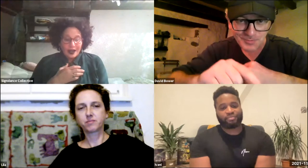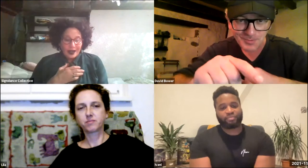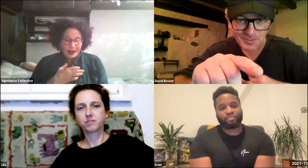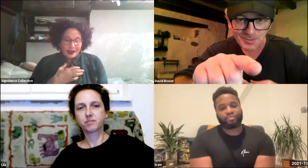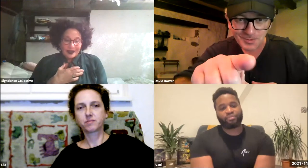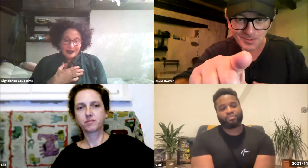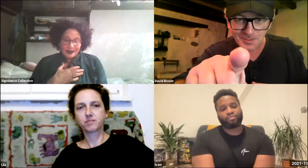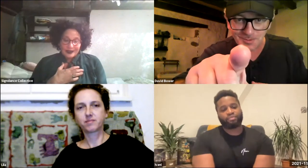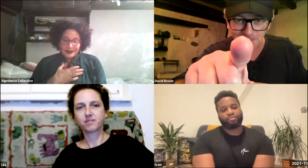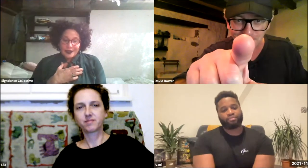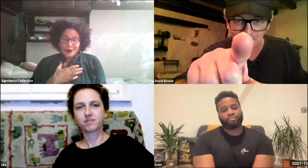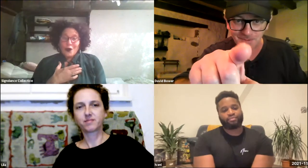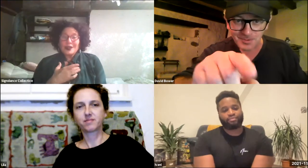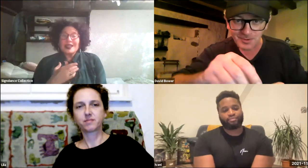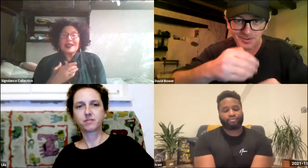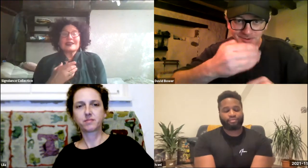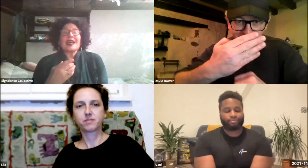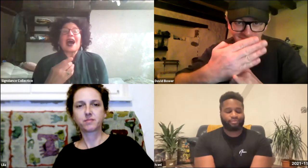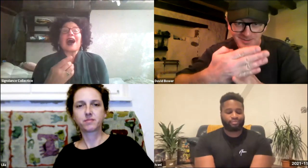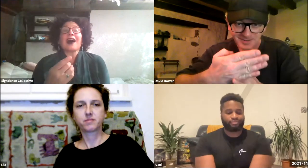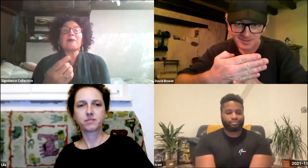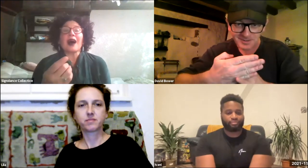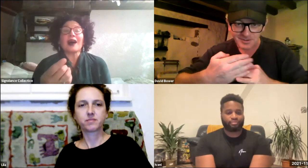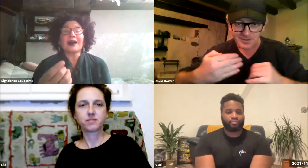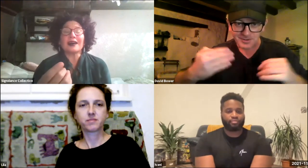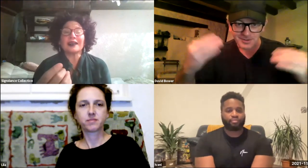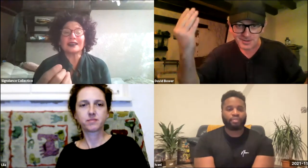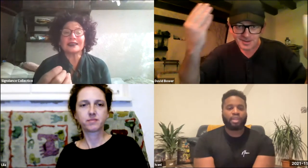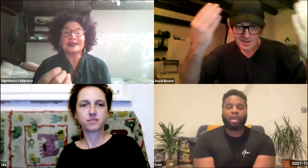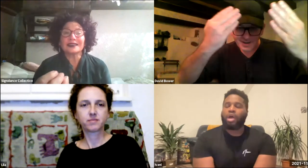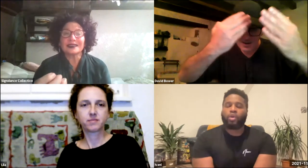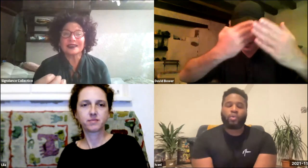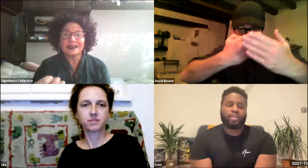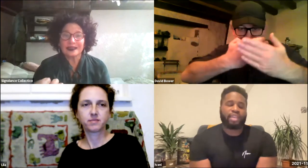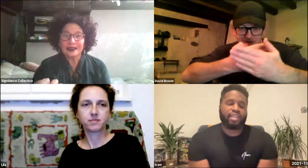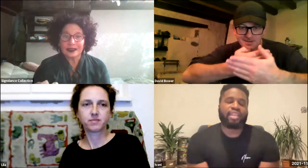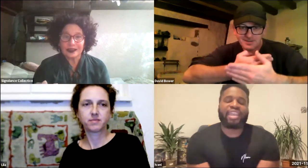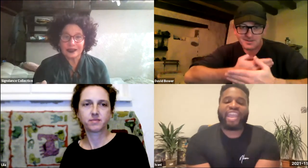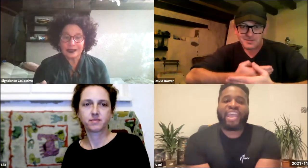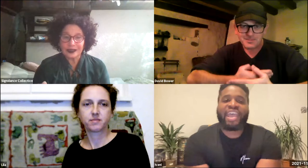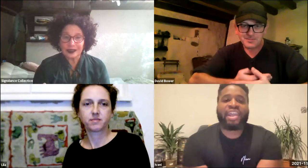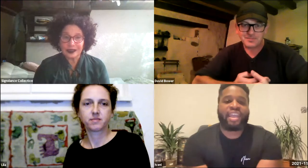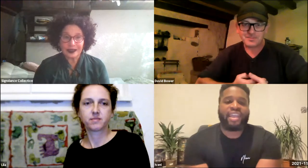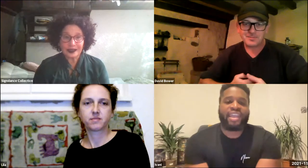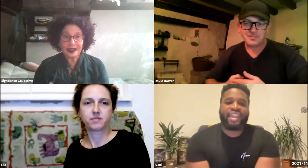are not really animals that you would find in the UK but you do get adder. So